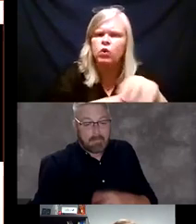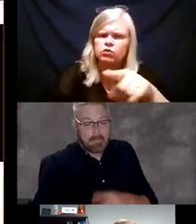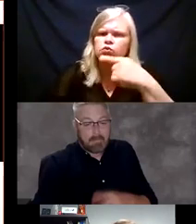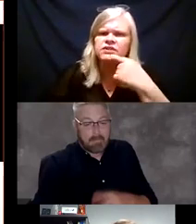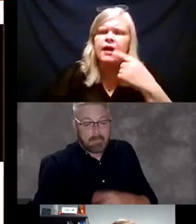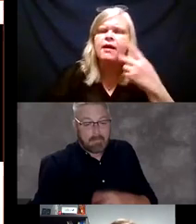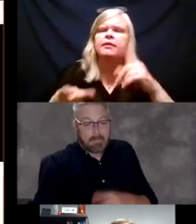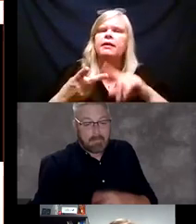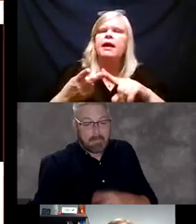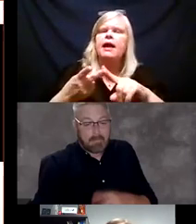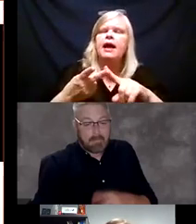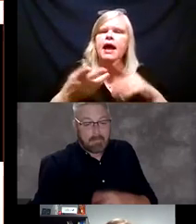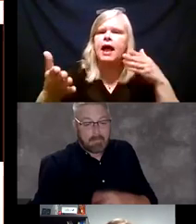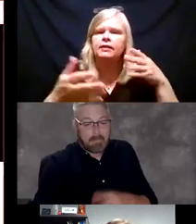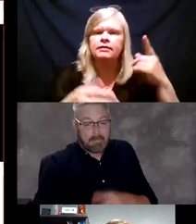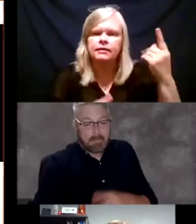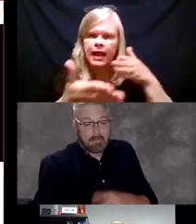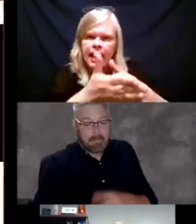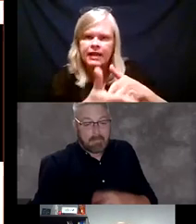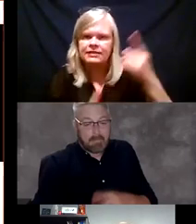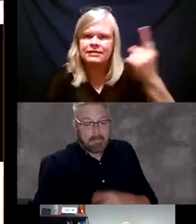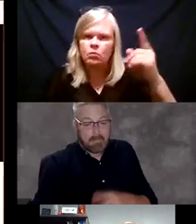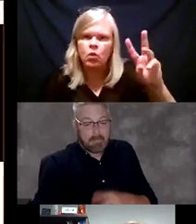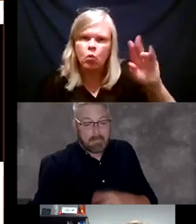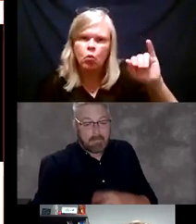A WILL. IS FORCE A REQUIREMENT?